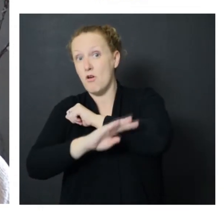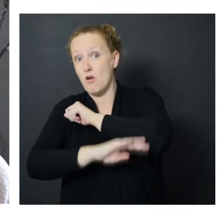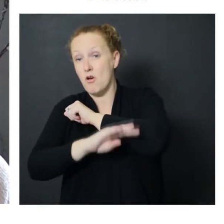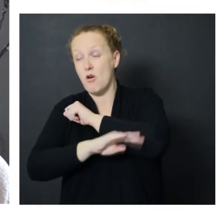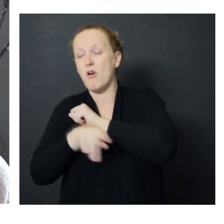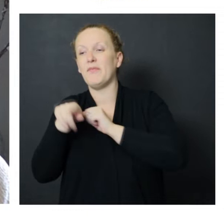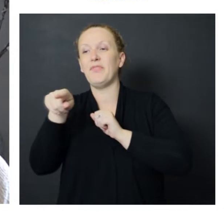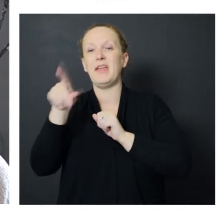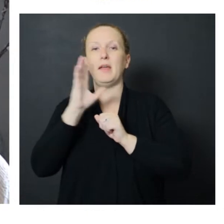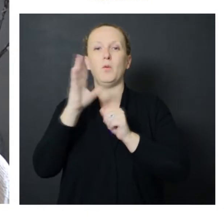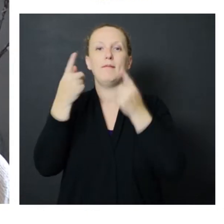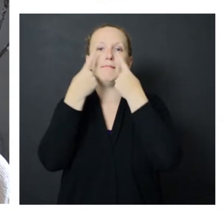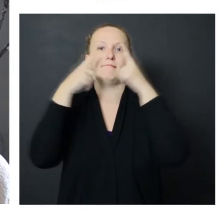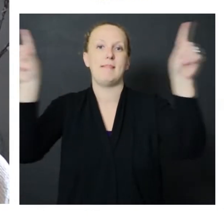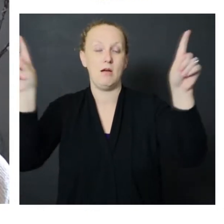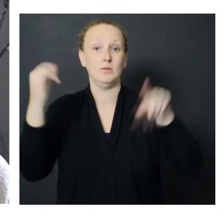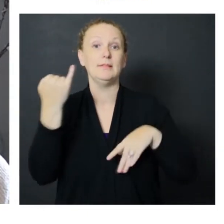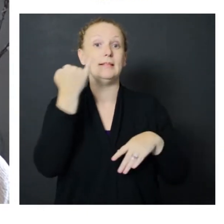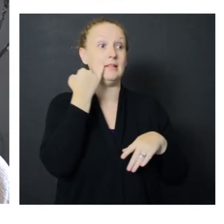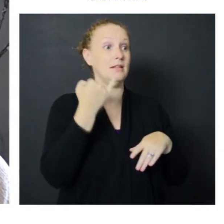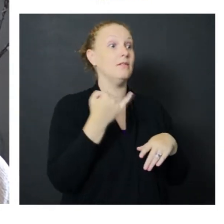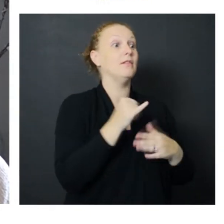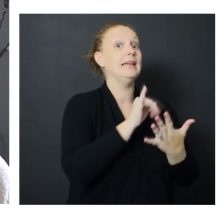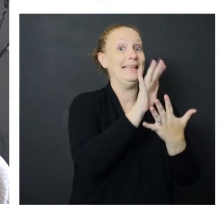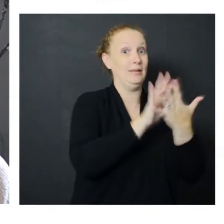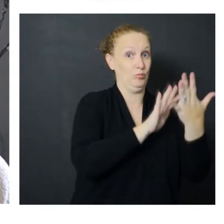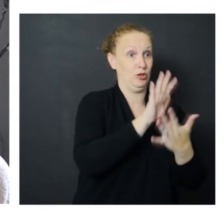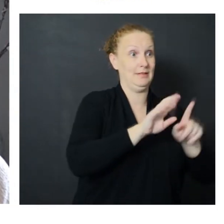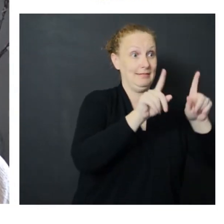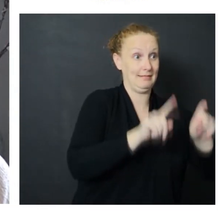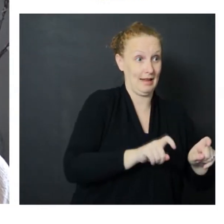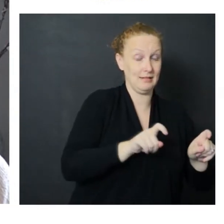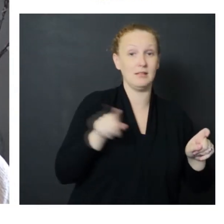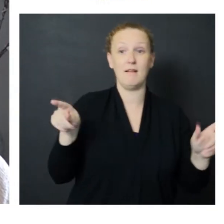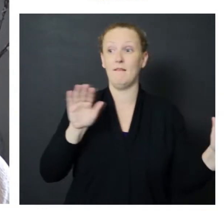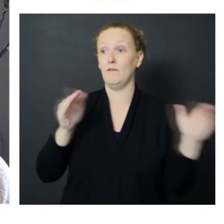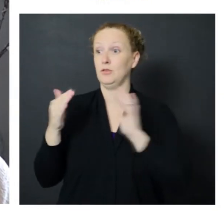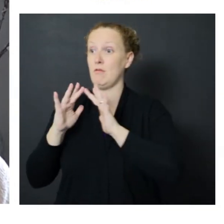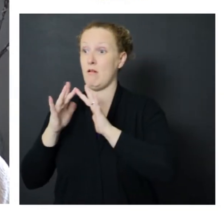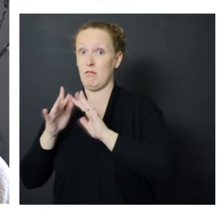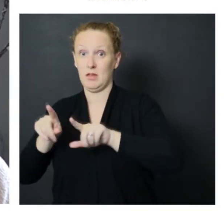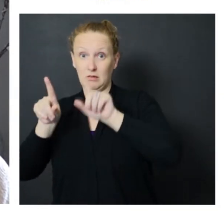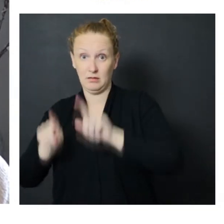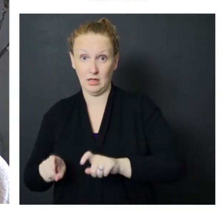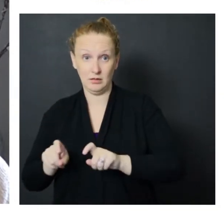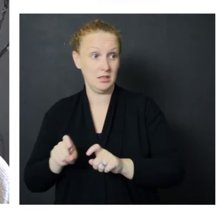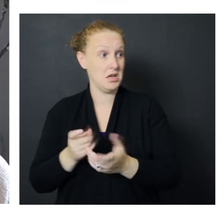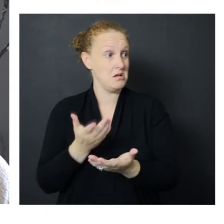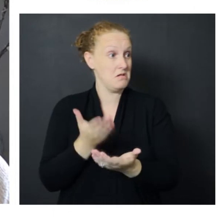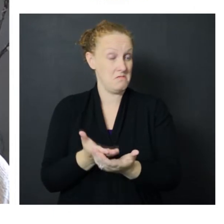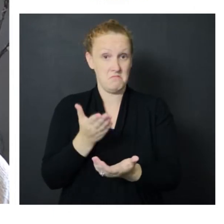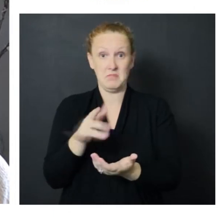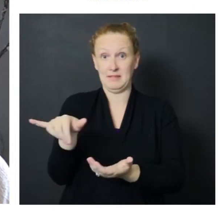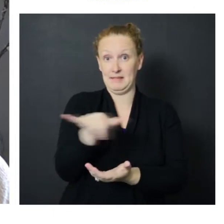this two modalities are comparable and produce the same valid results. And if the answer is yes, then we'll